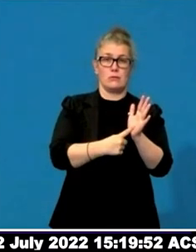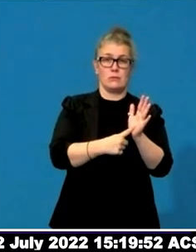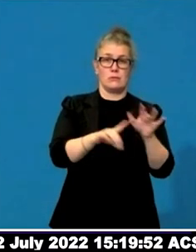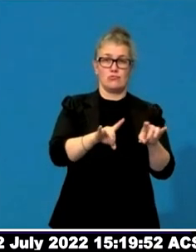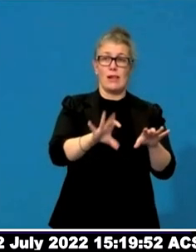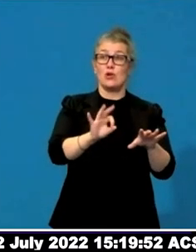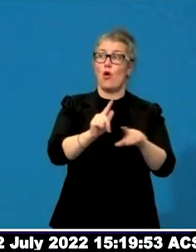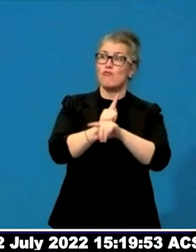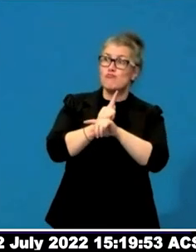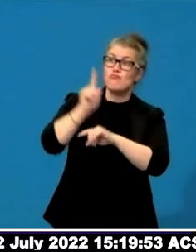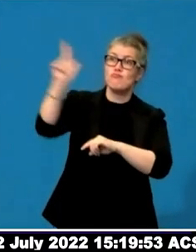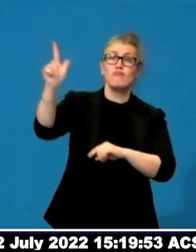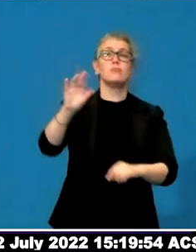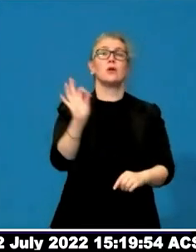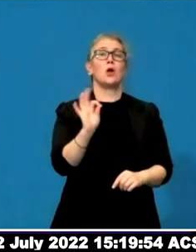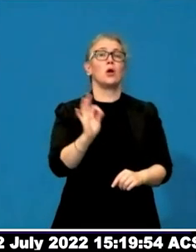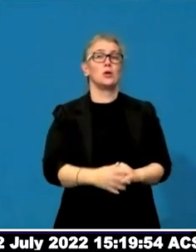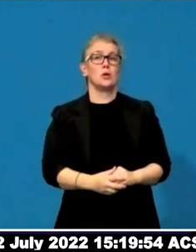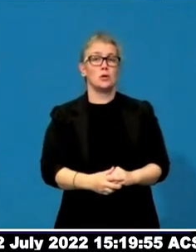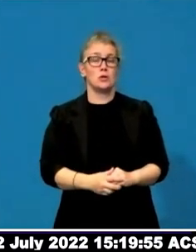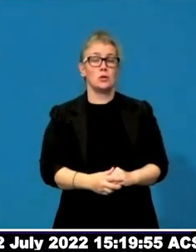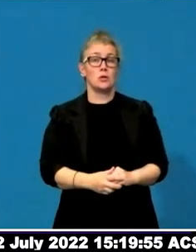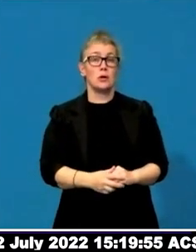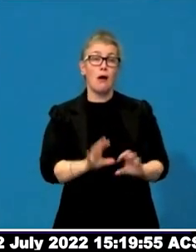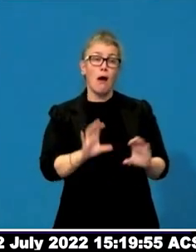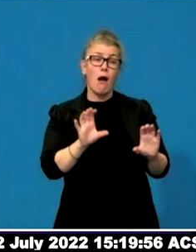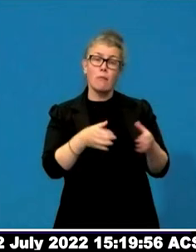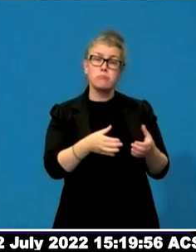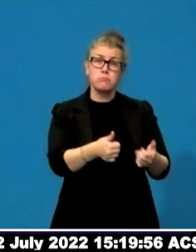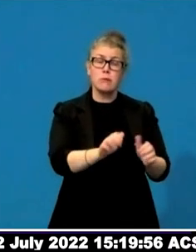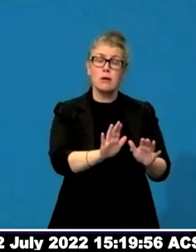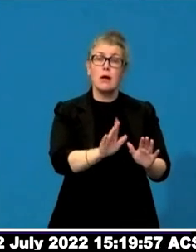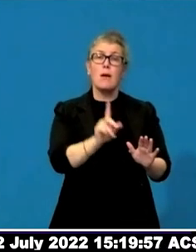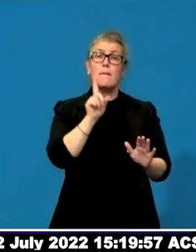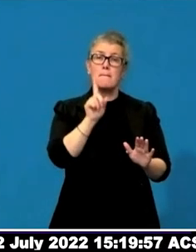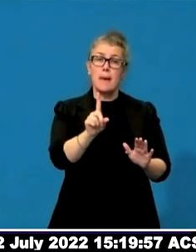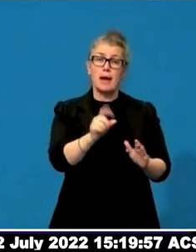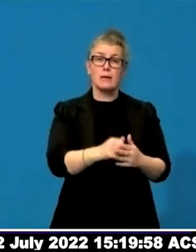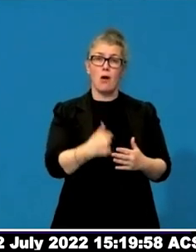But one of the things I'm really strong on is you weren't there when I started this business.